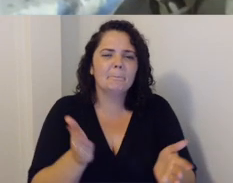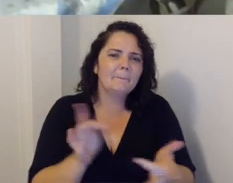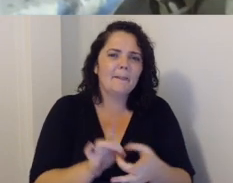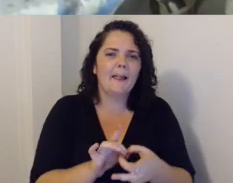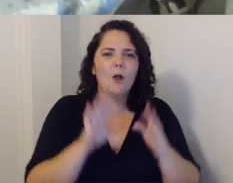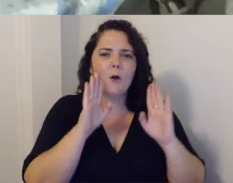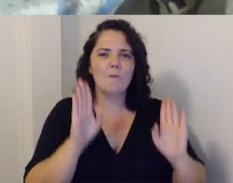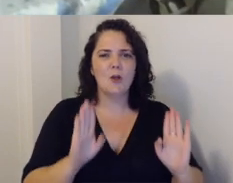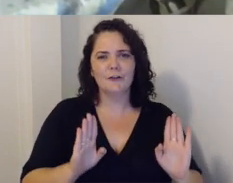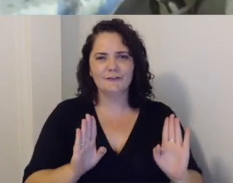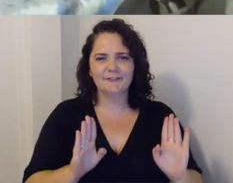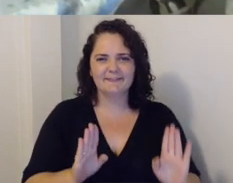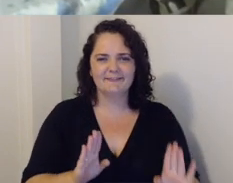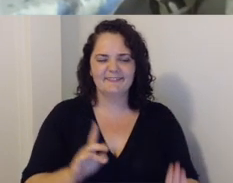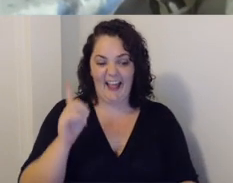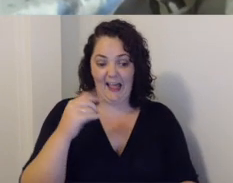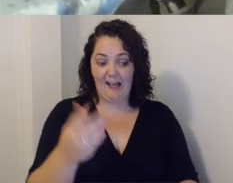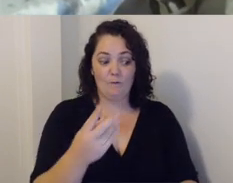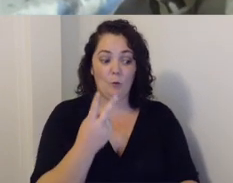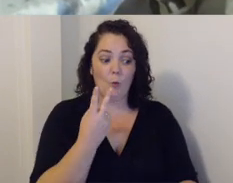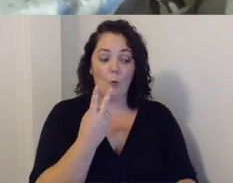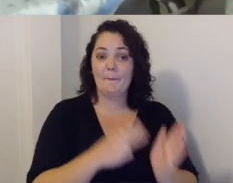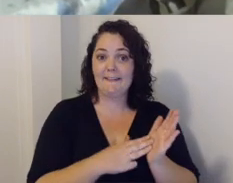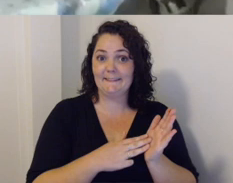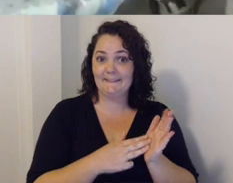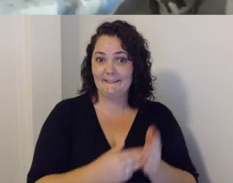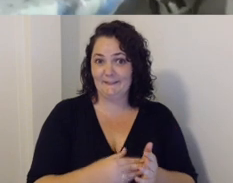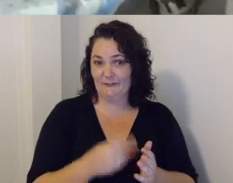I'm going to give you all two more minutes how's that that's generous right yeah two more minutes